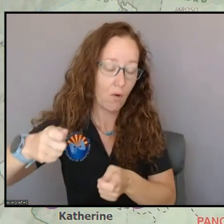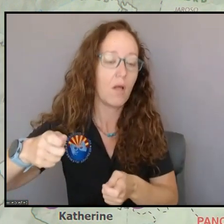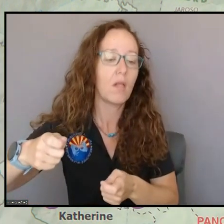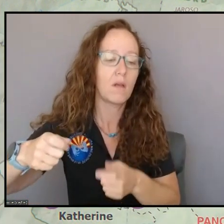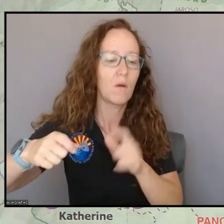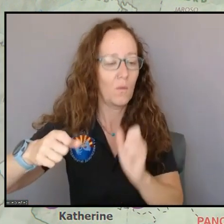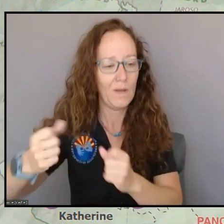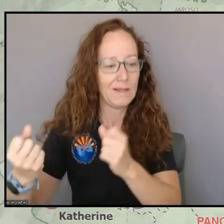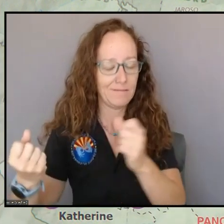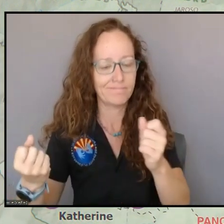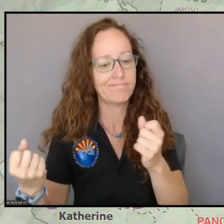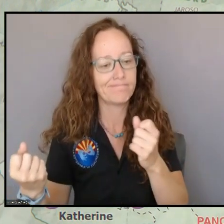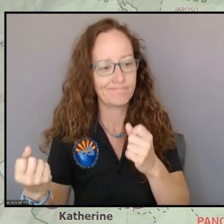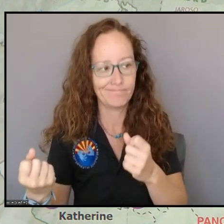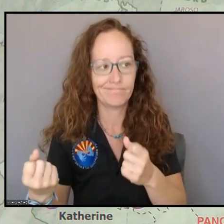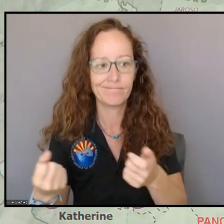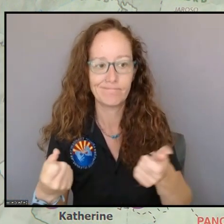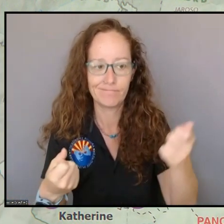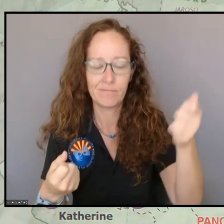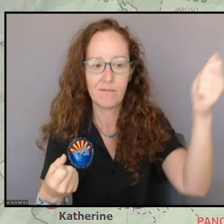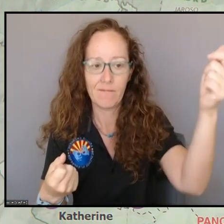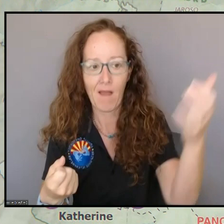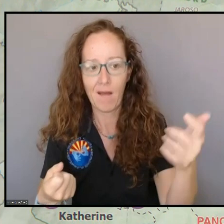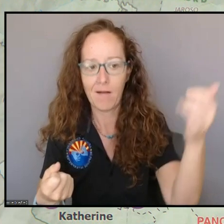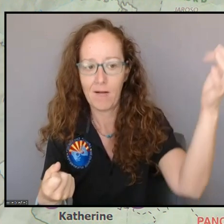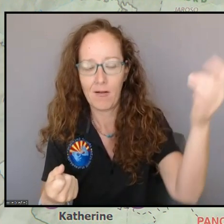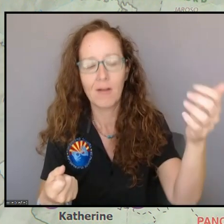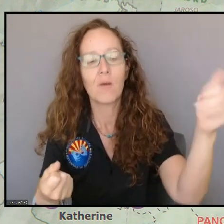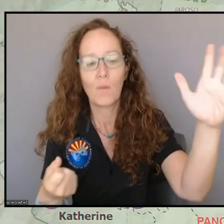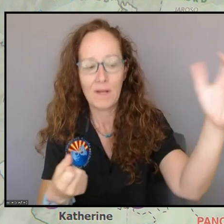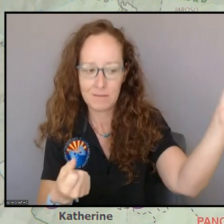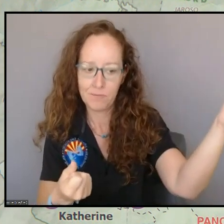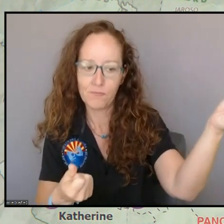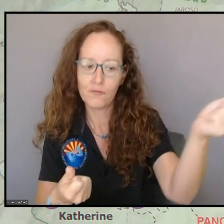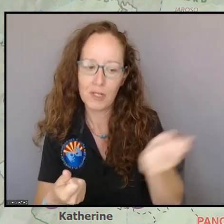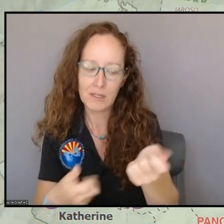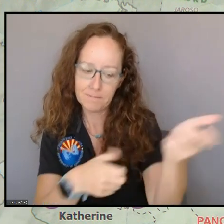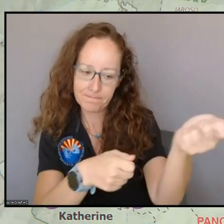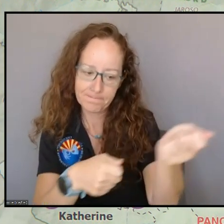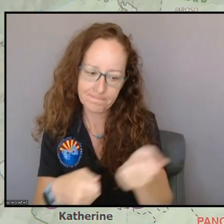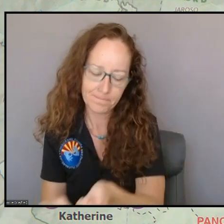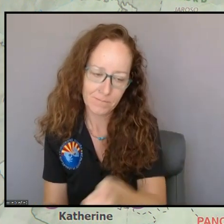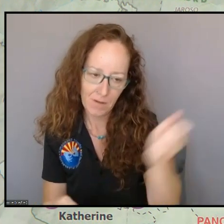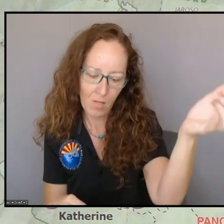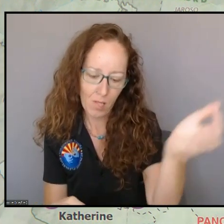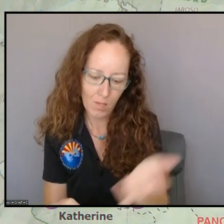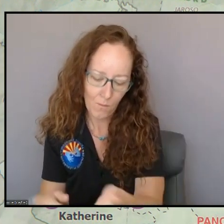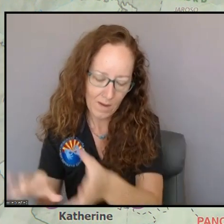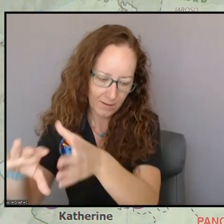process for that is going to be dictated by the natural movement of what the fire has in there. So, as it continues